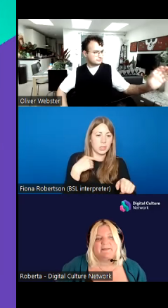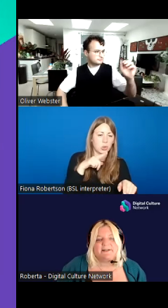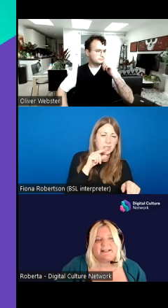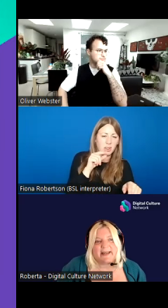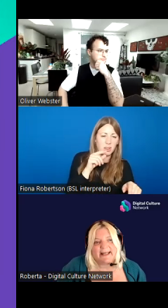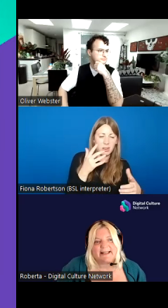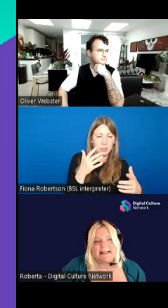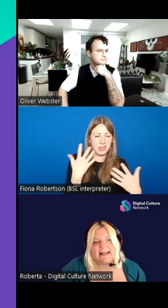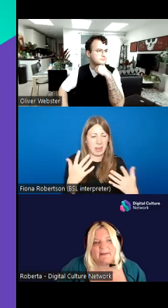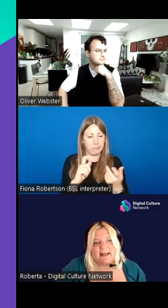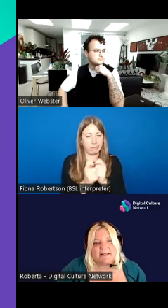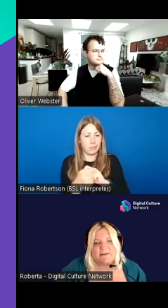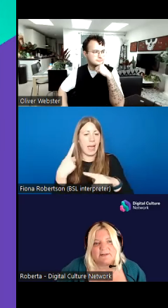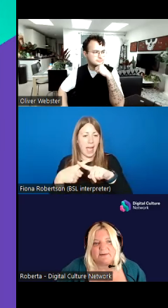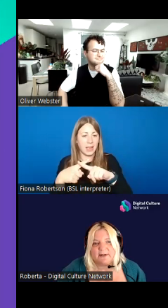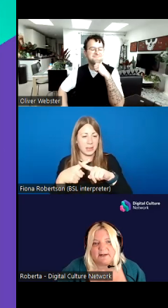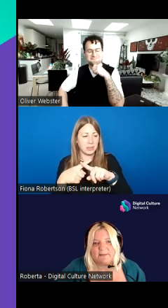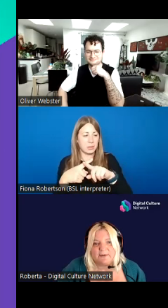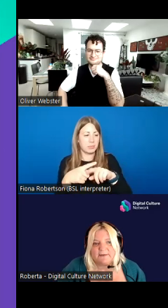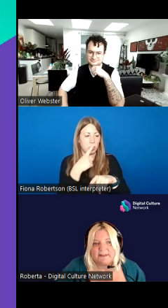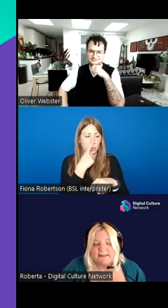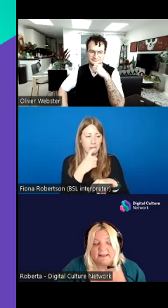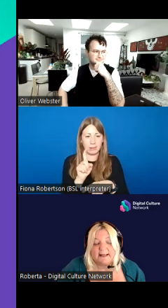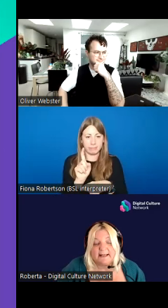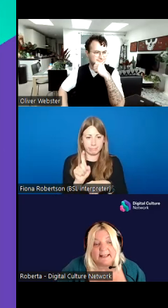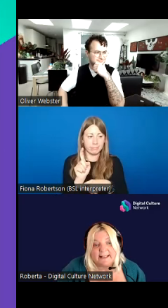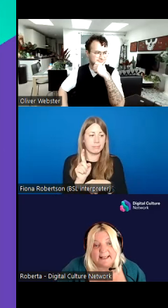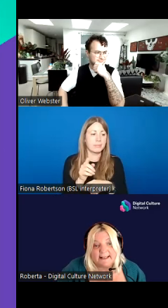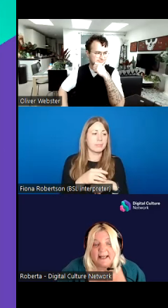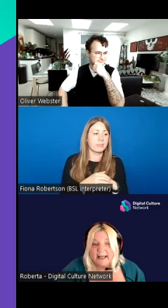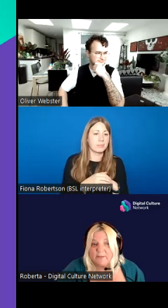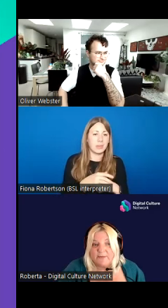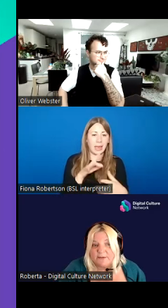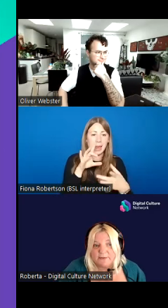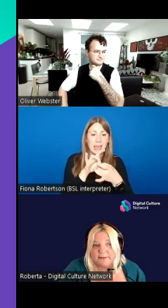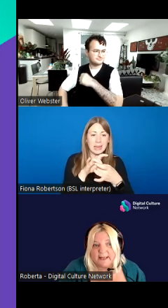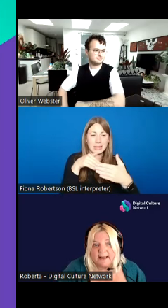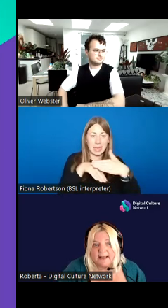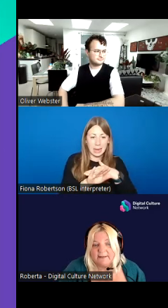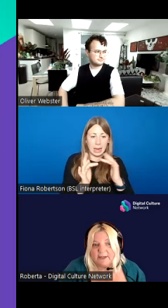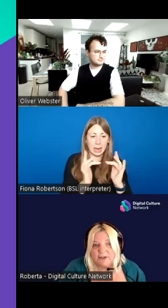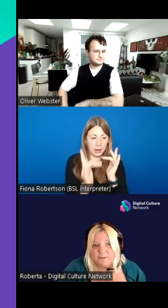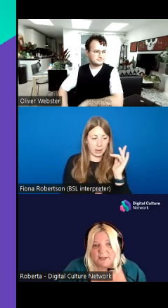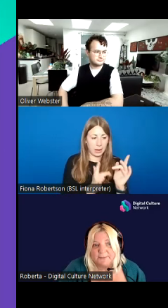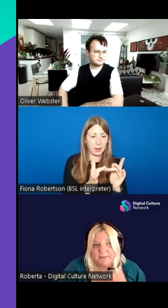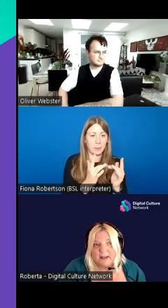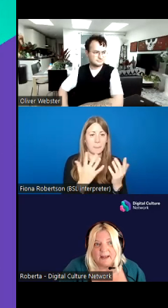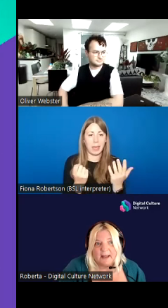which is now X, and also on LinkedIn. We've also got a lovely YouTube channel.